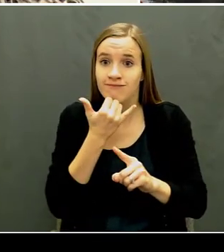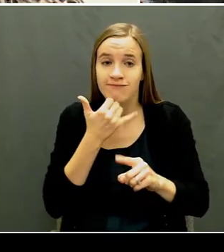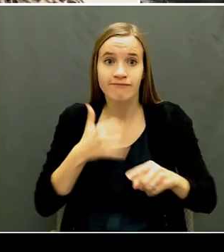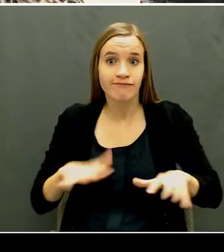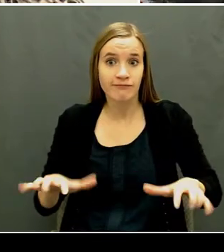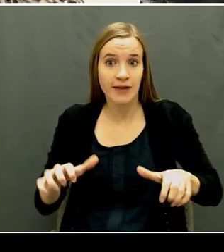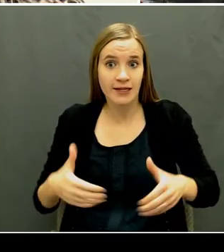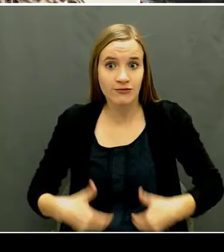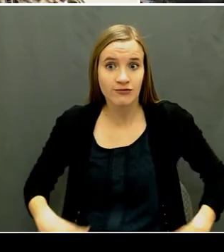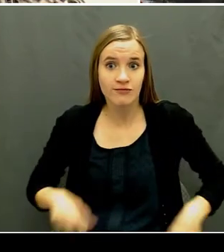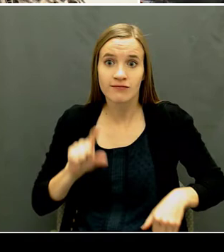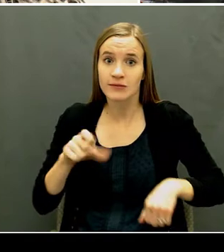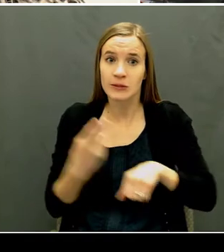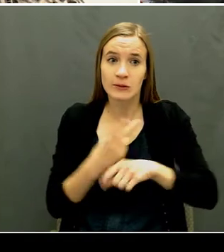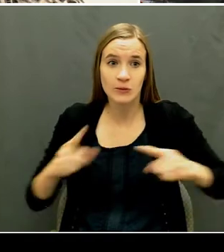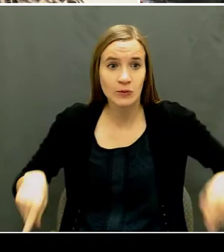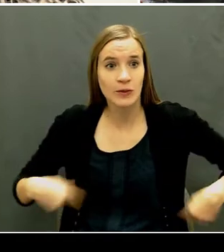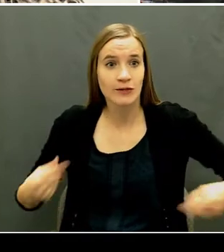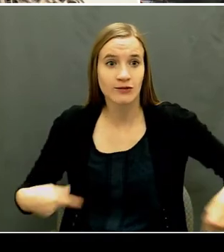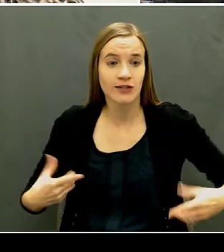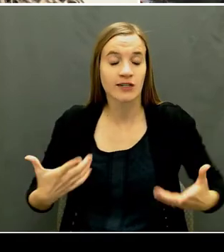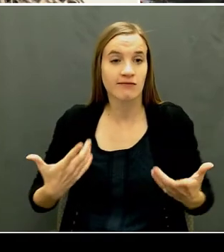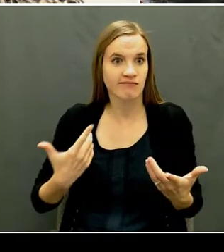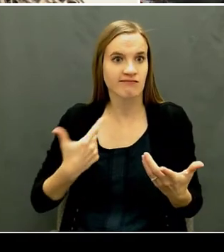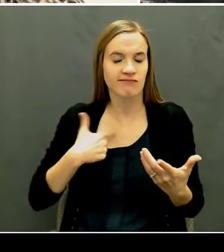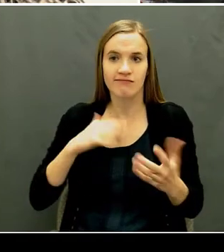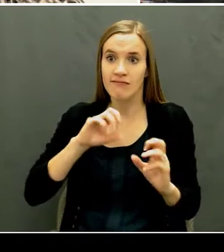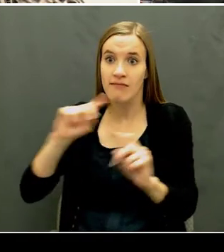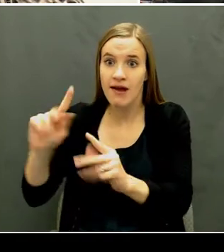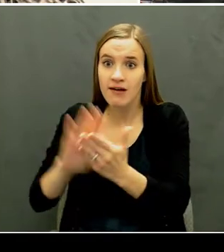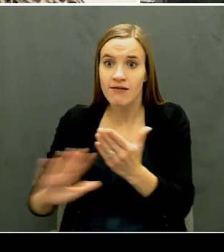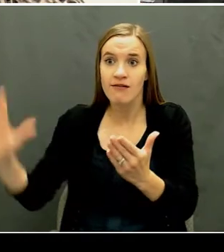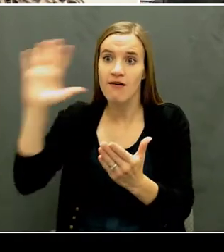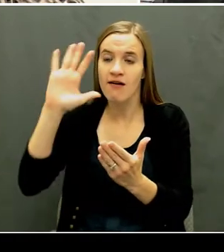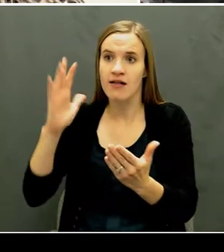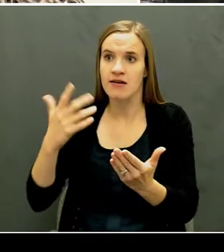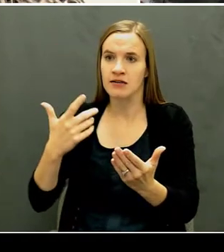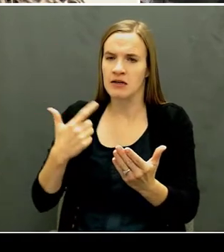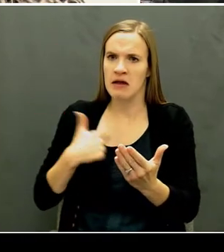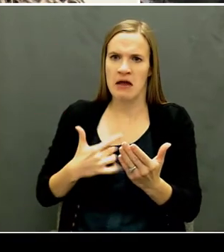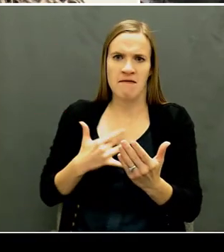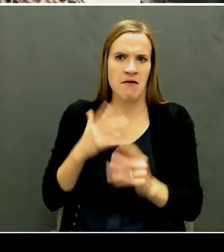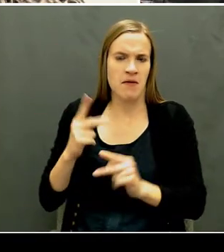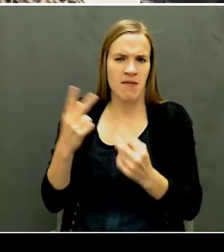know, experiences that weren't, didn't feel good. There were people treating me differently. And at